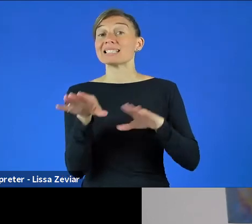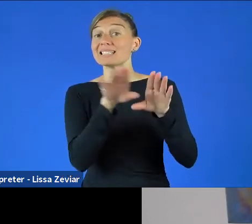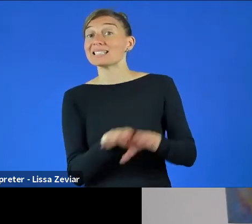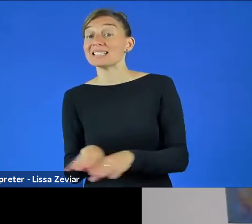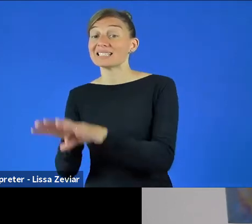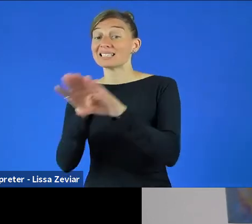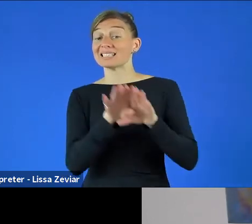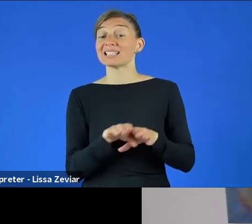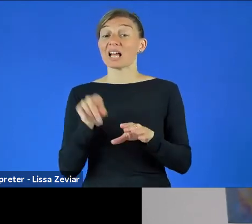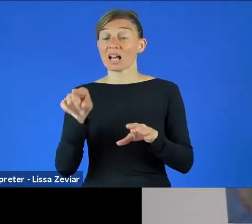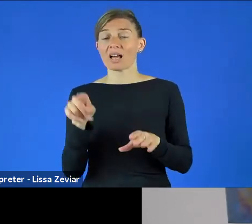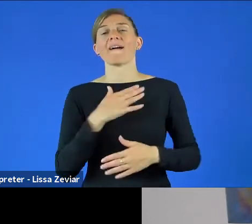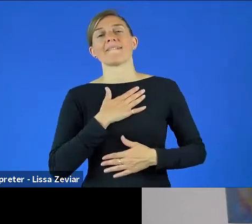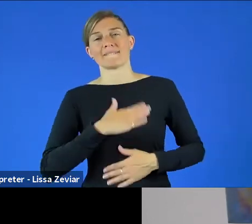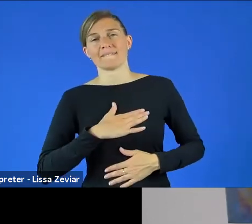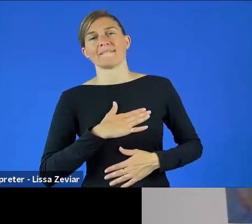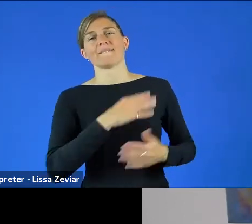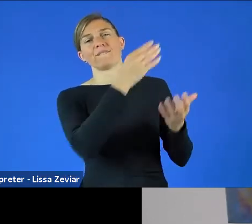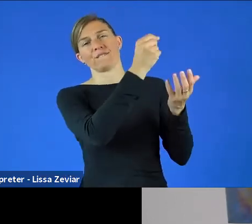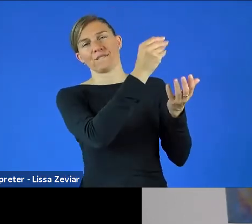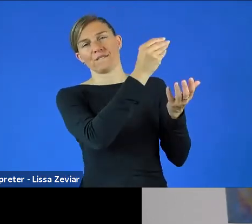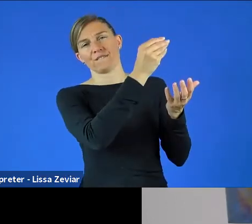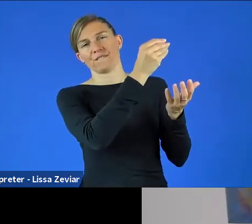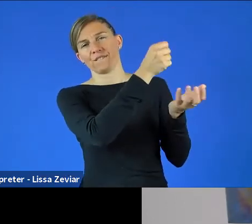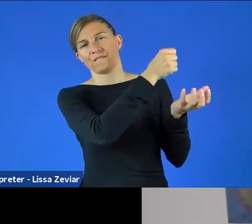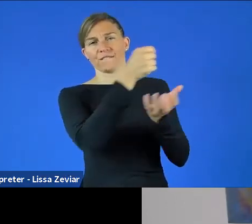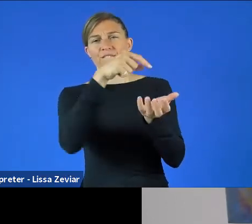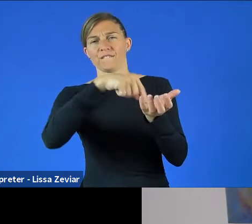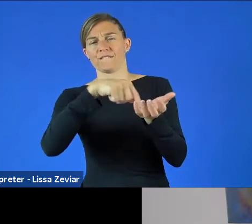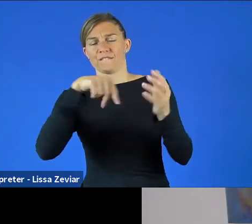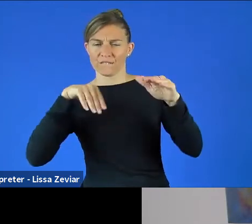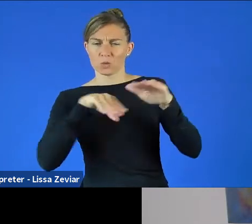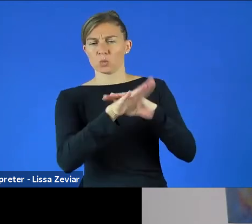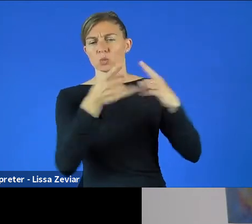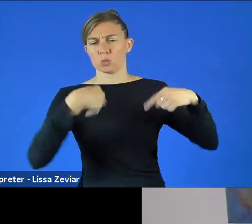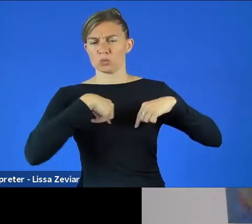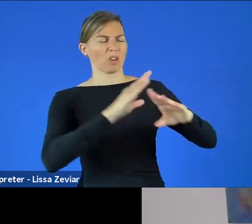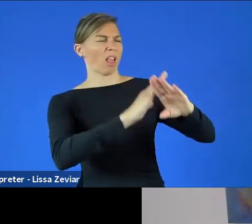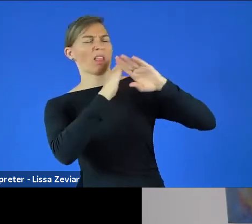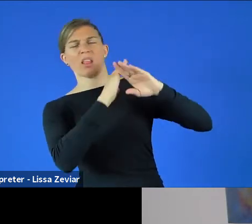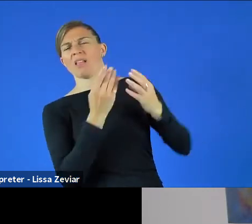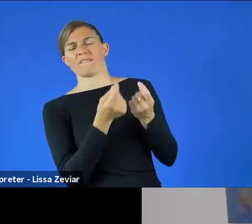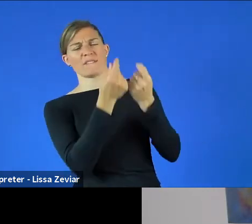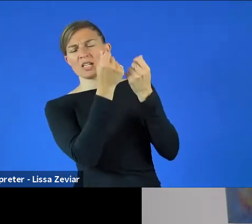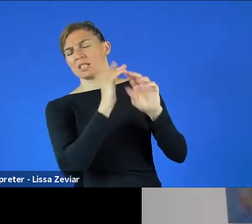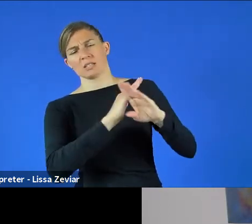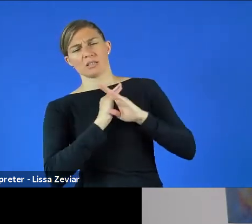We have more financial inclusivity in access to them. He will go into more detail. We have just a couple of minutes.